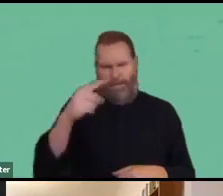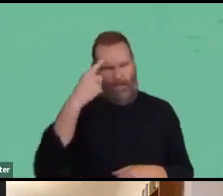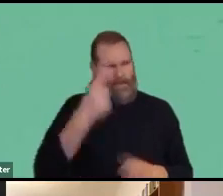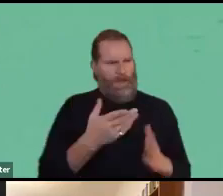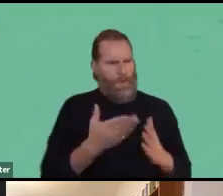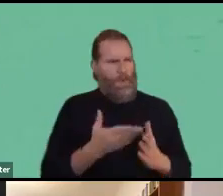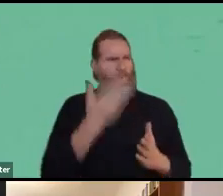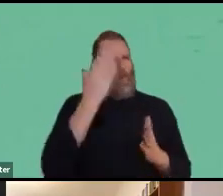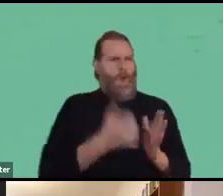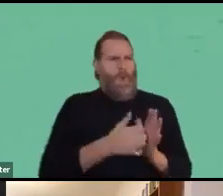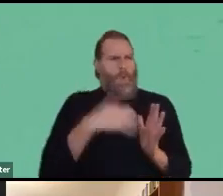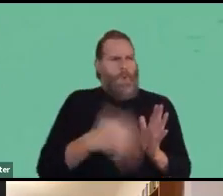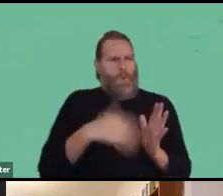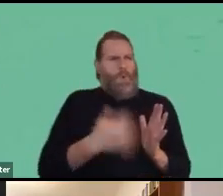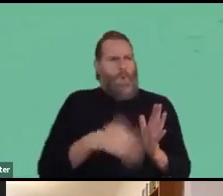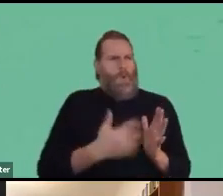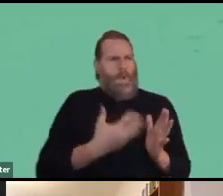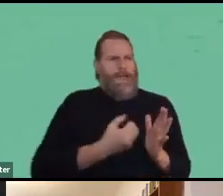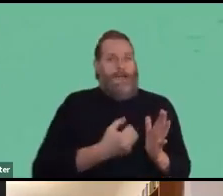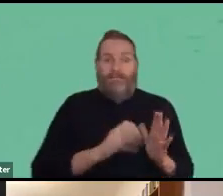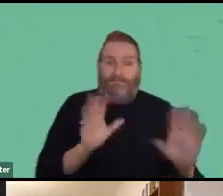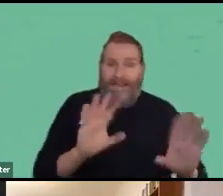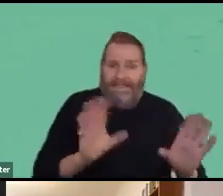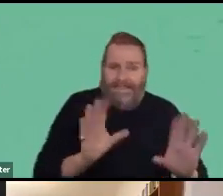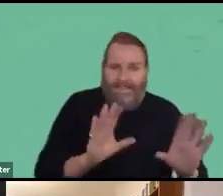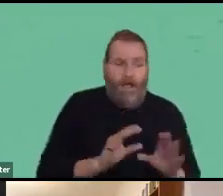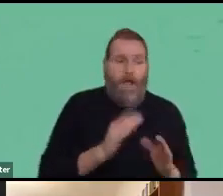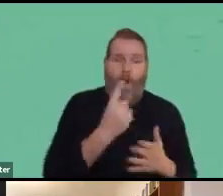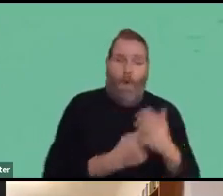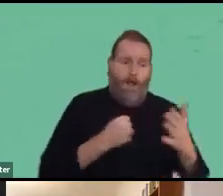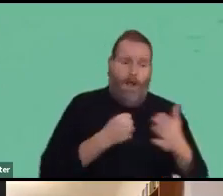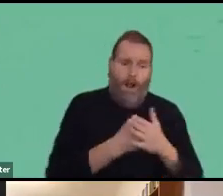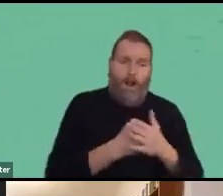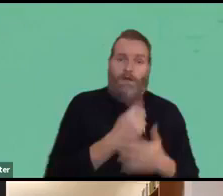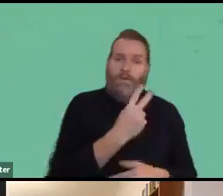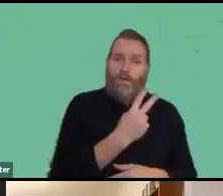and I hope that the campaign goes well. So you know thanks for that David and clearly you know